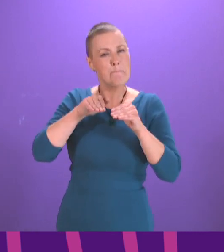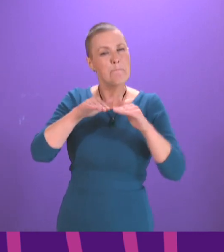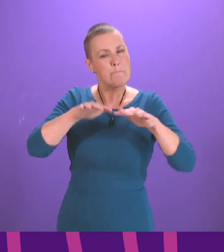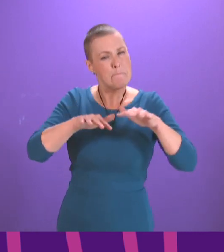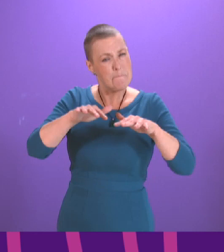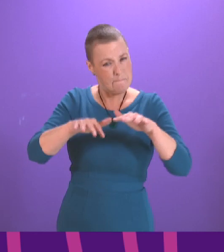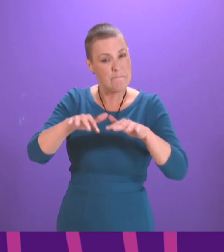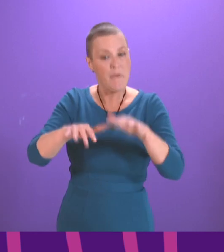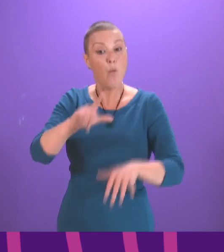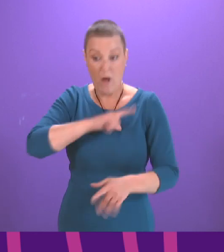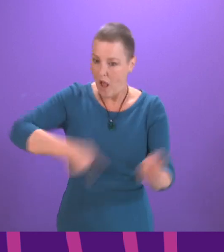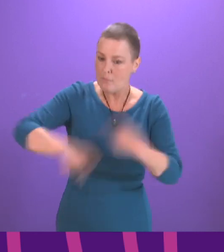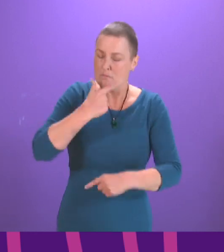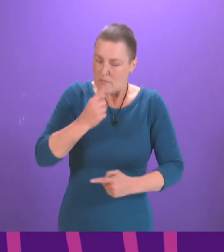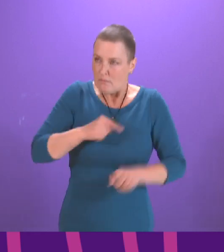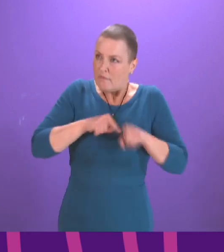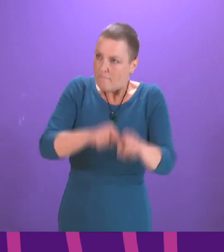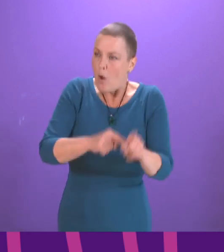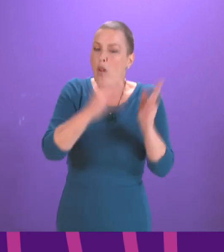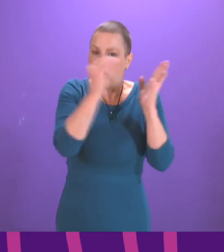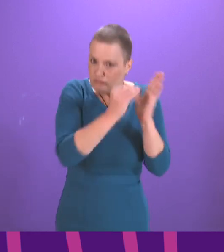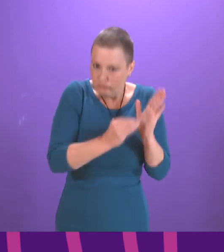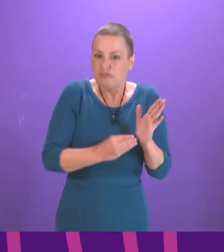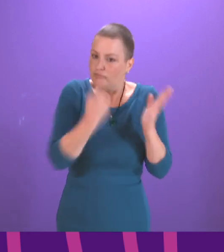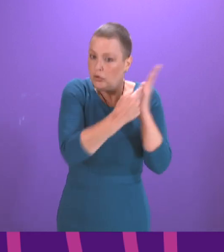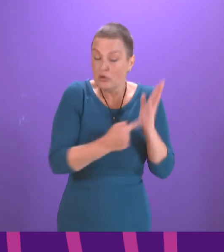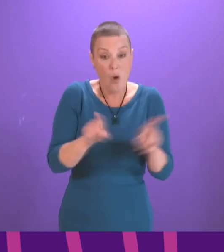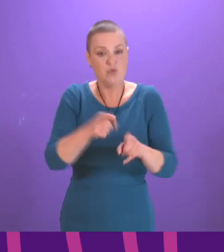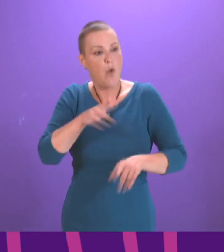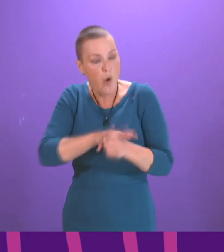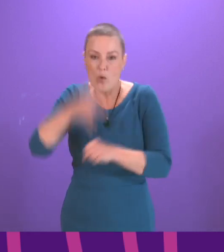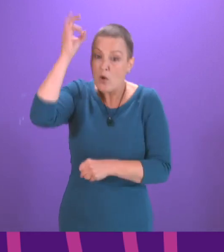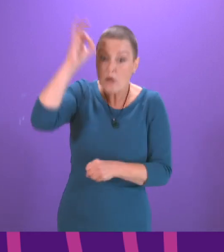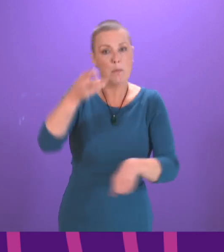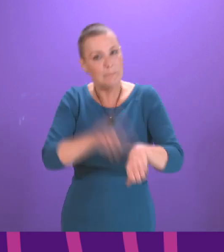sacrifices of local people. The local councils, NHS Lanarkshire and the police believe that